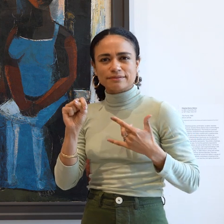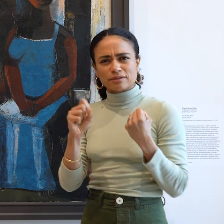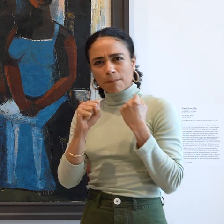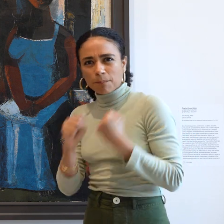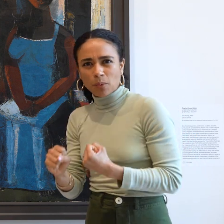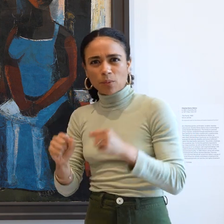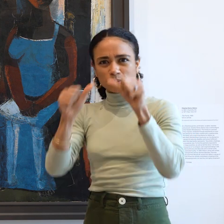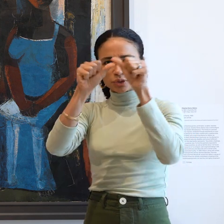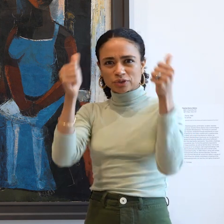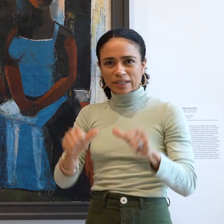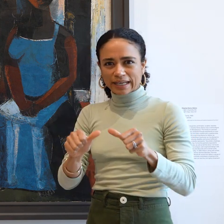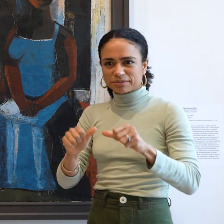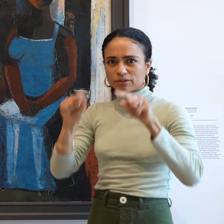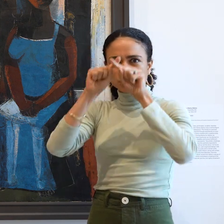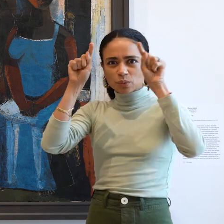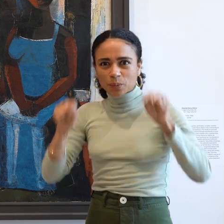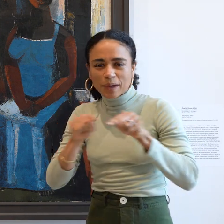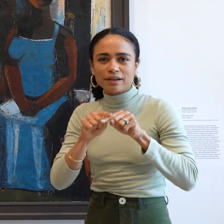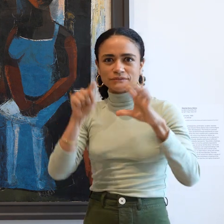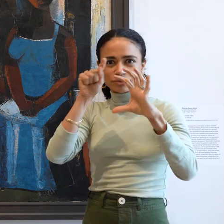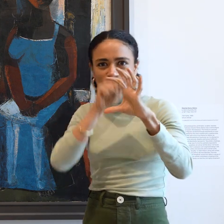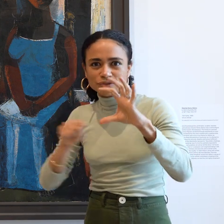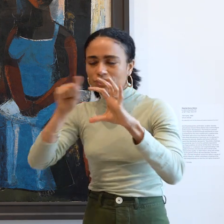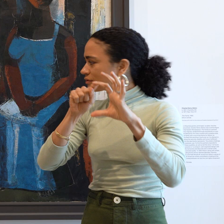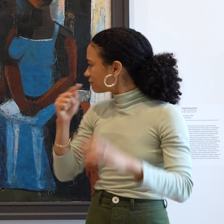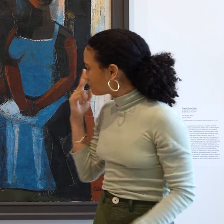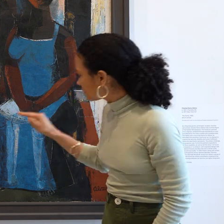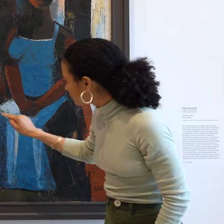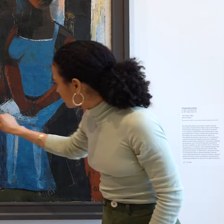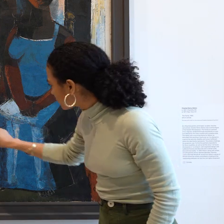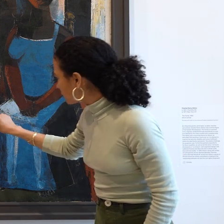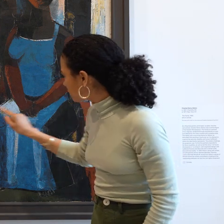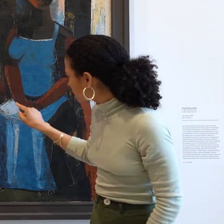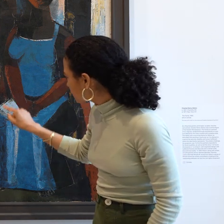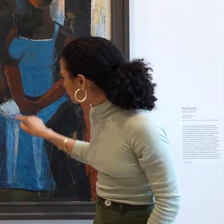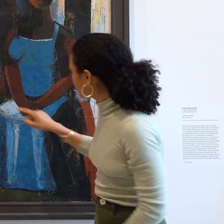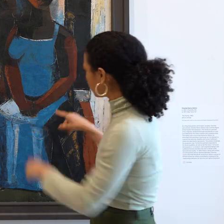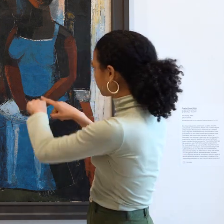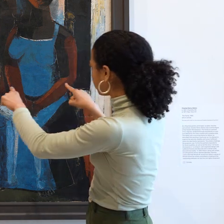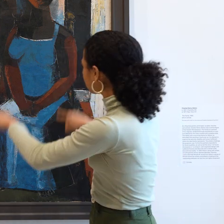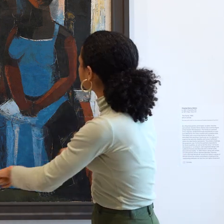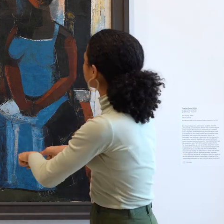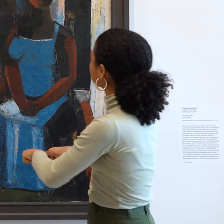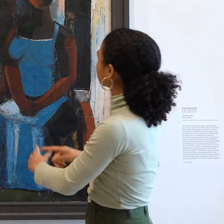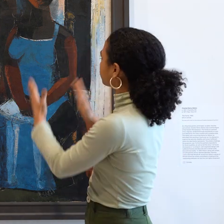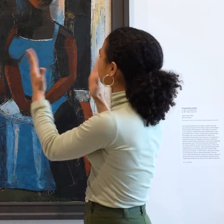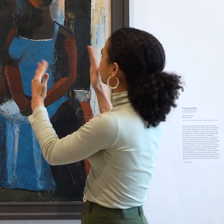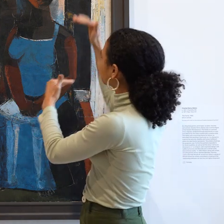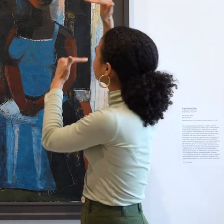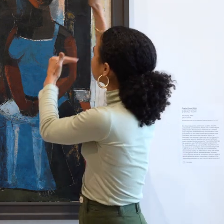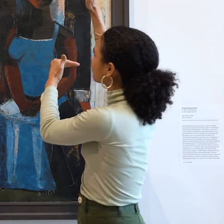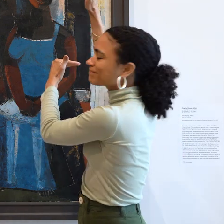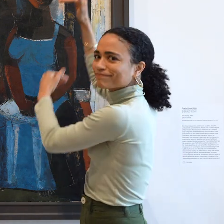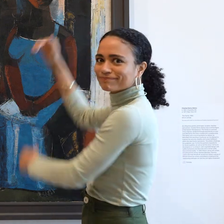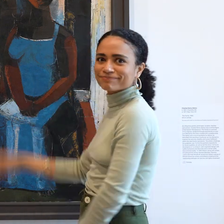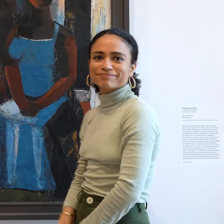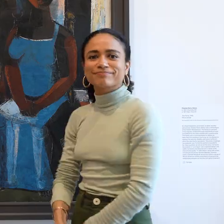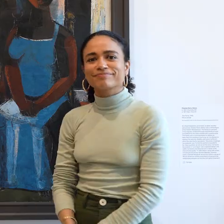Bold shapes—squares, circles, shapes you will see throughout, linked as though part of a puzzle.